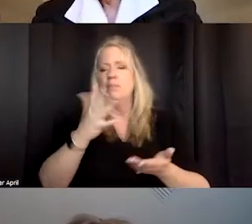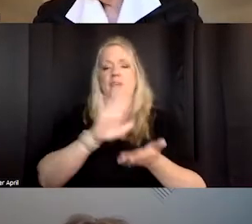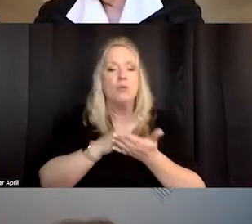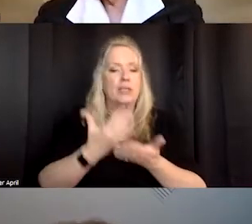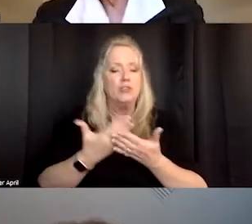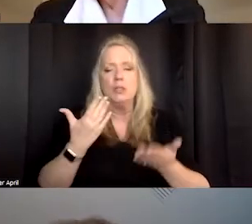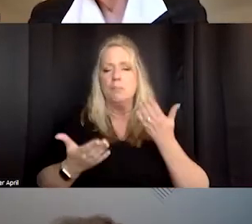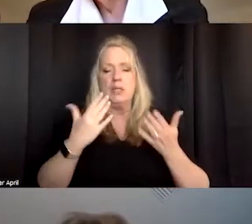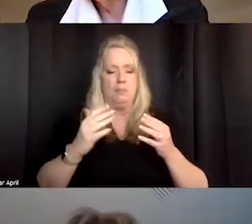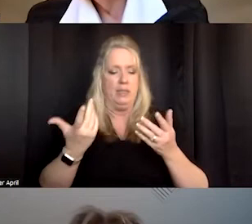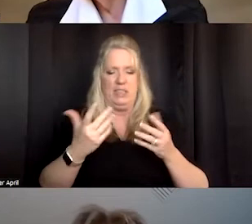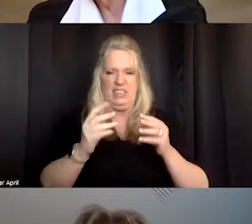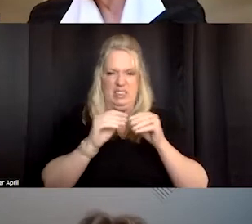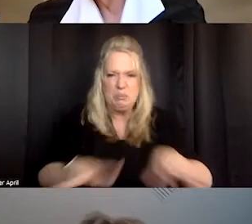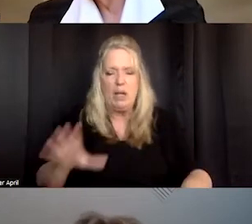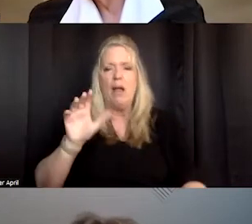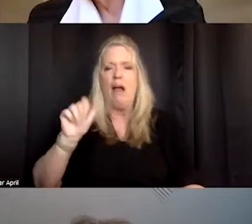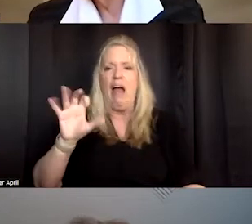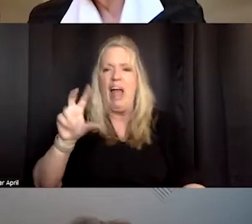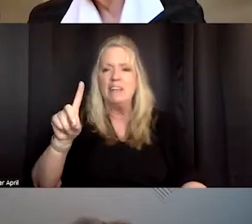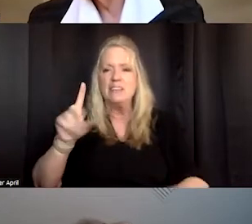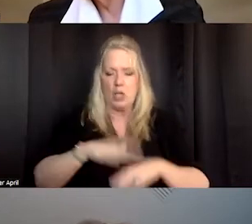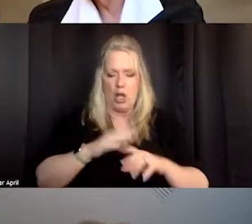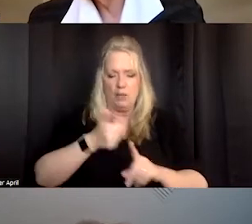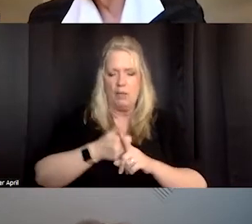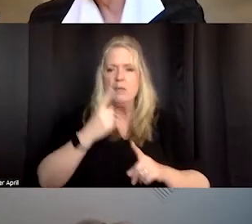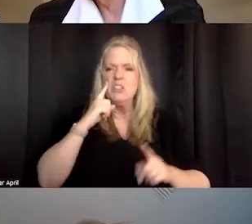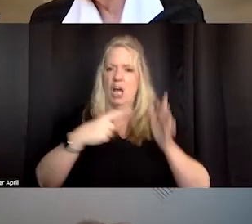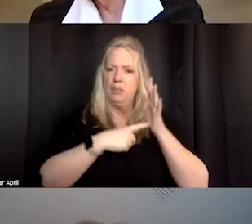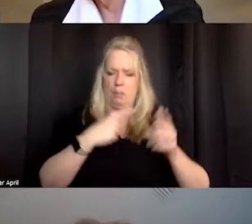SOME ACID ON THEMSELVES, AND THEY'RE NOT VERY SYMPTOMATIC, BUT THEY CANNED FIND THE BOTTLE.